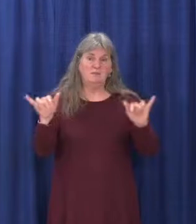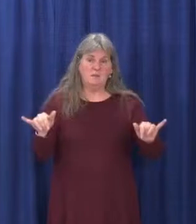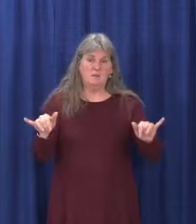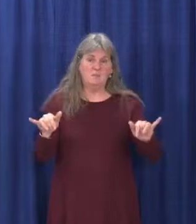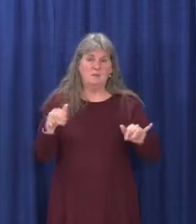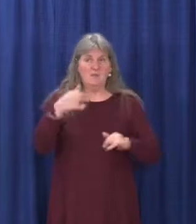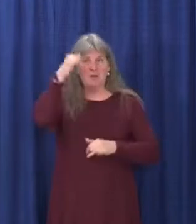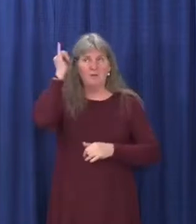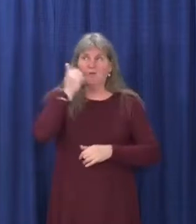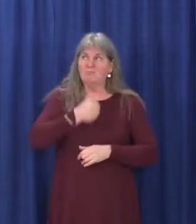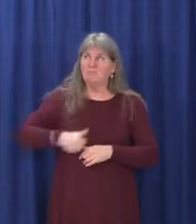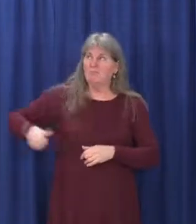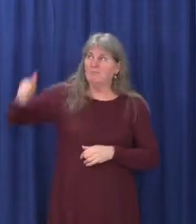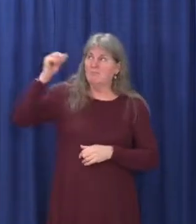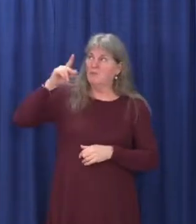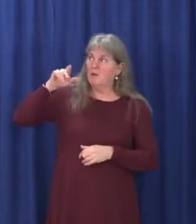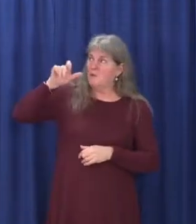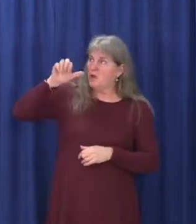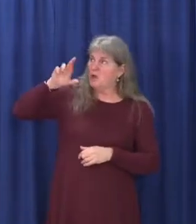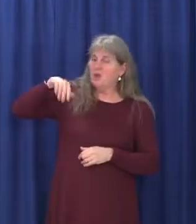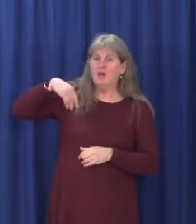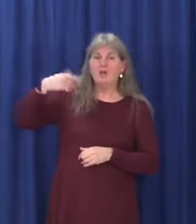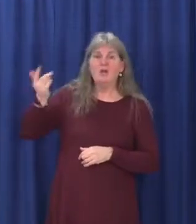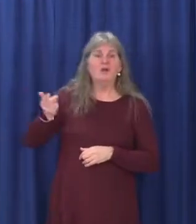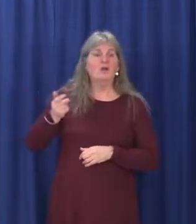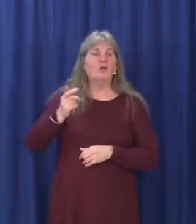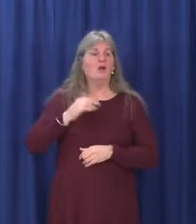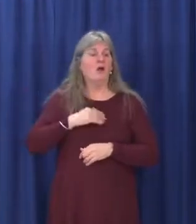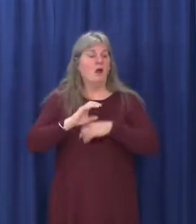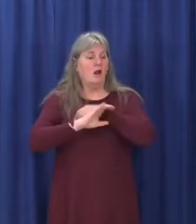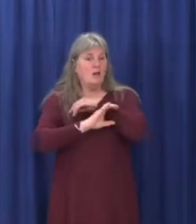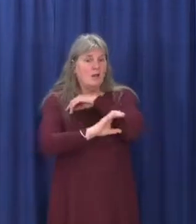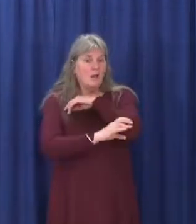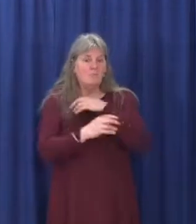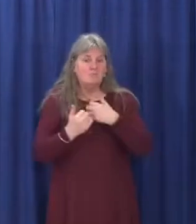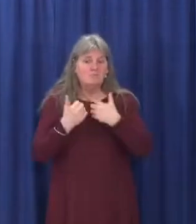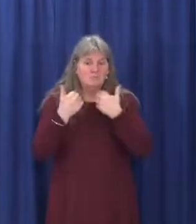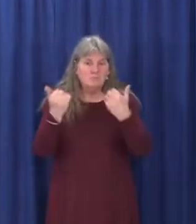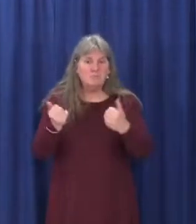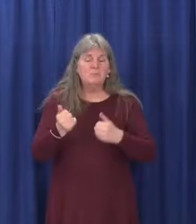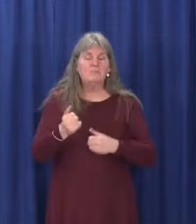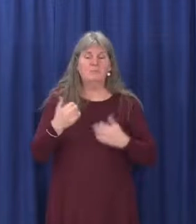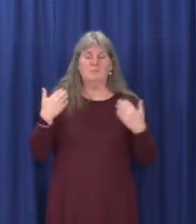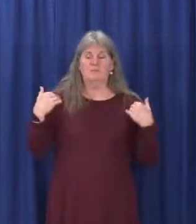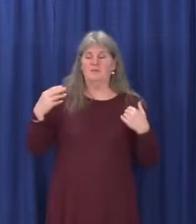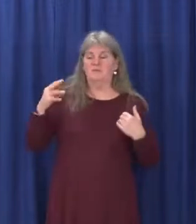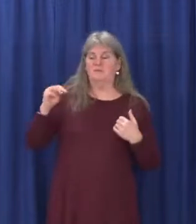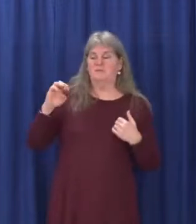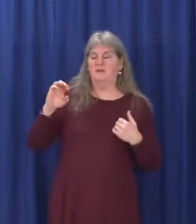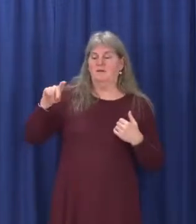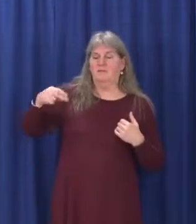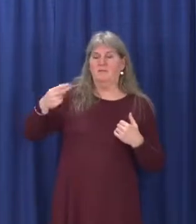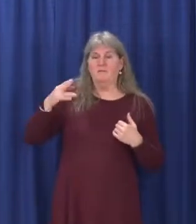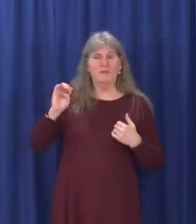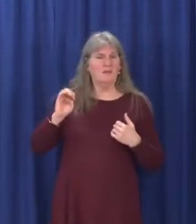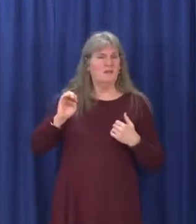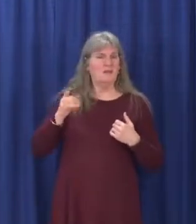And that's approach by our cabinet. And that's been approached by Minister McPhee and I, that's, that's how we'll